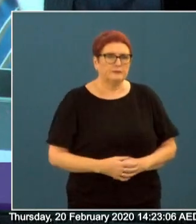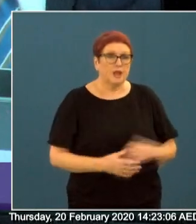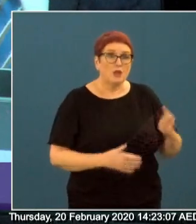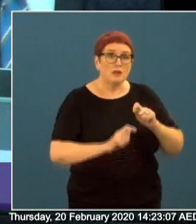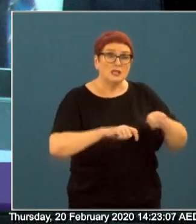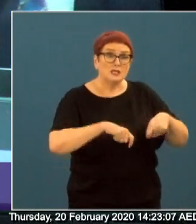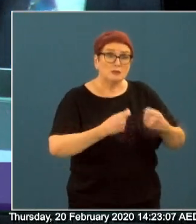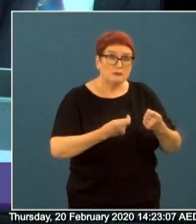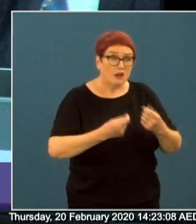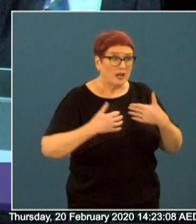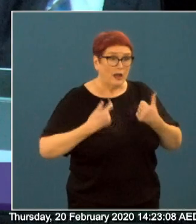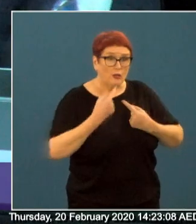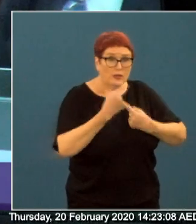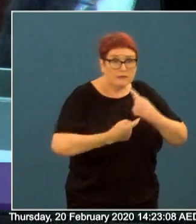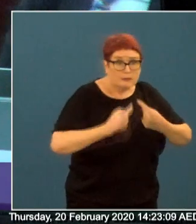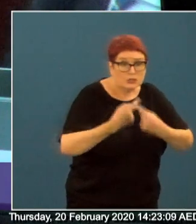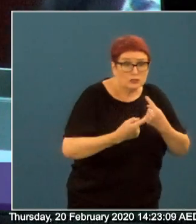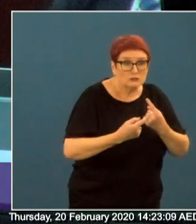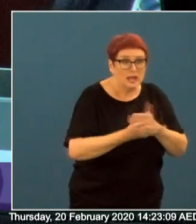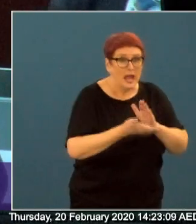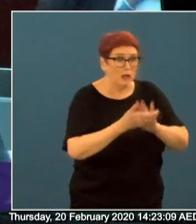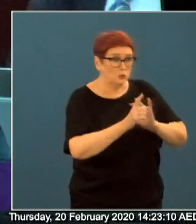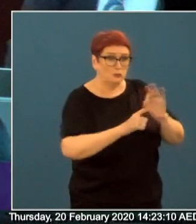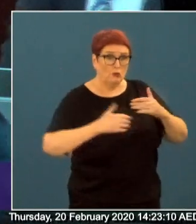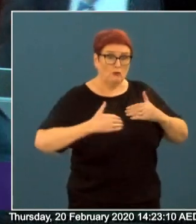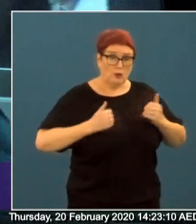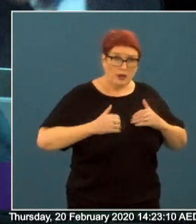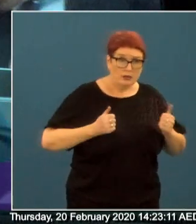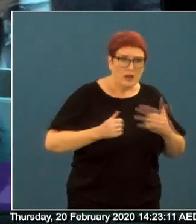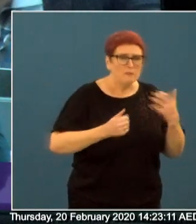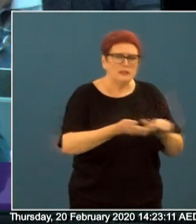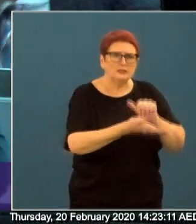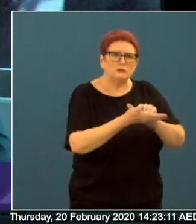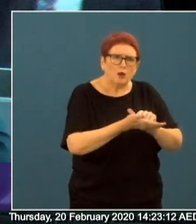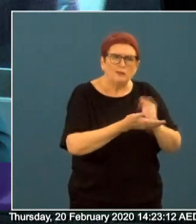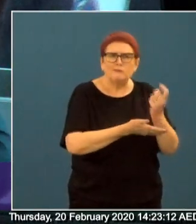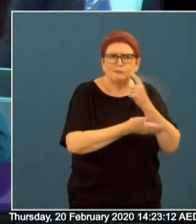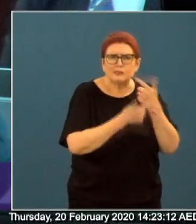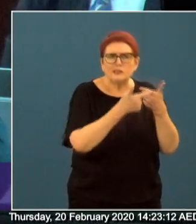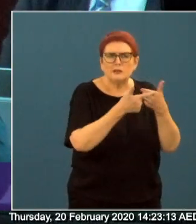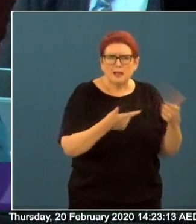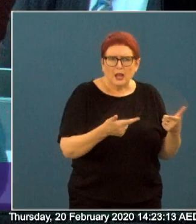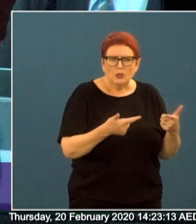and promotion material to be available in appropriate formats for people with disability.